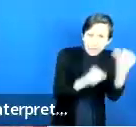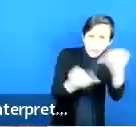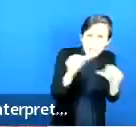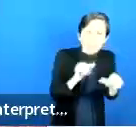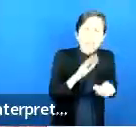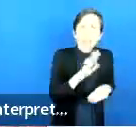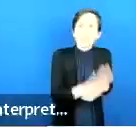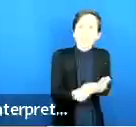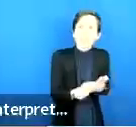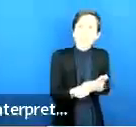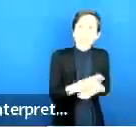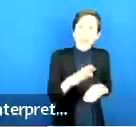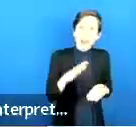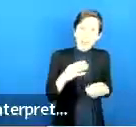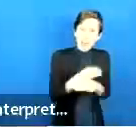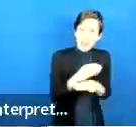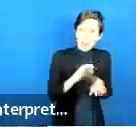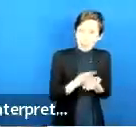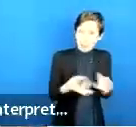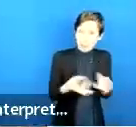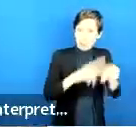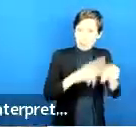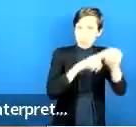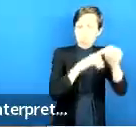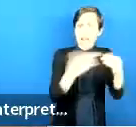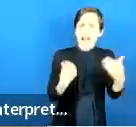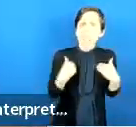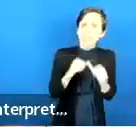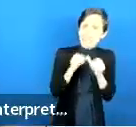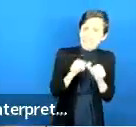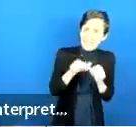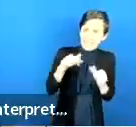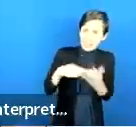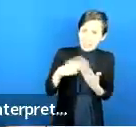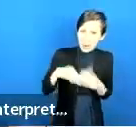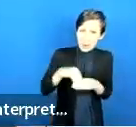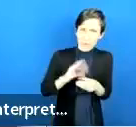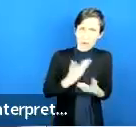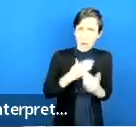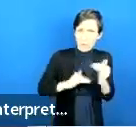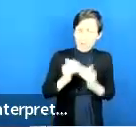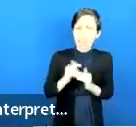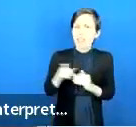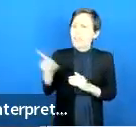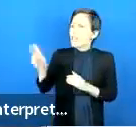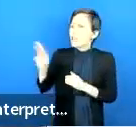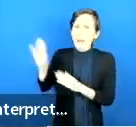Having the consistency of this program in our building, the excellence that the University of Michigan brings, it shows in this program.